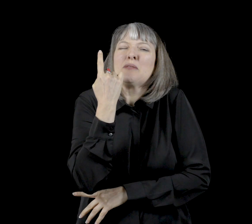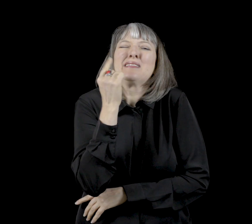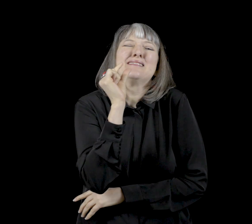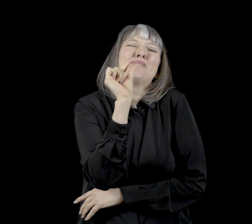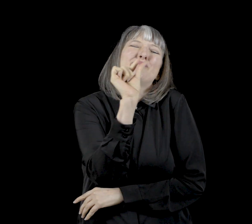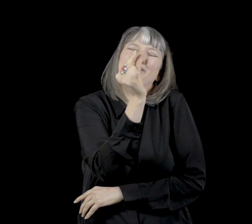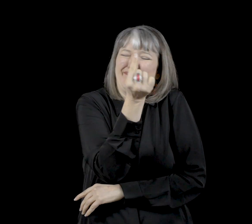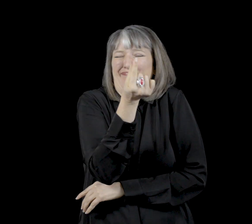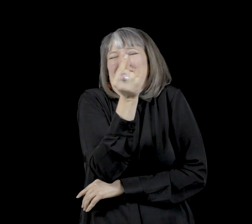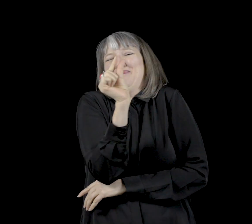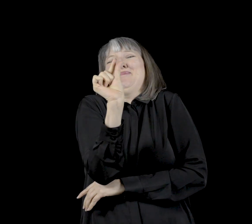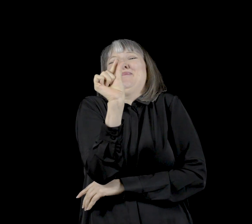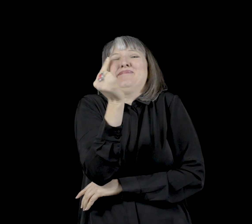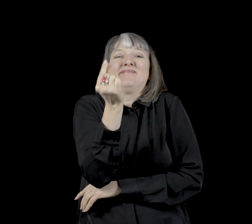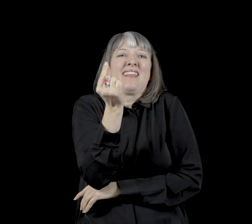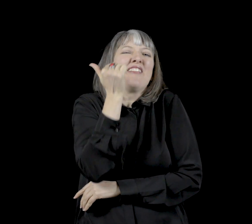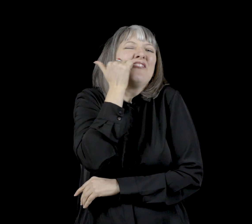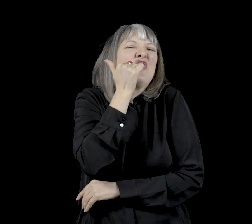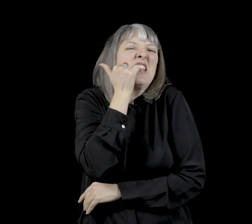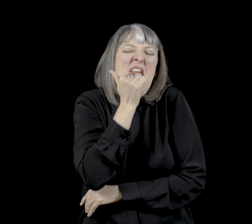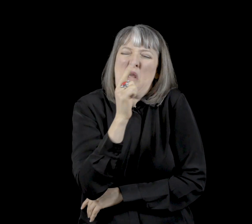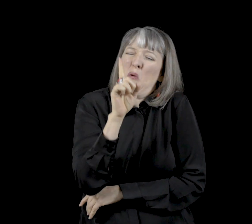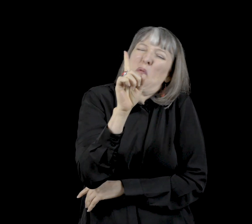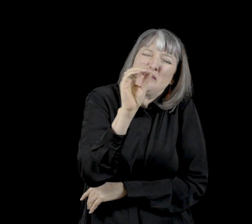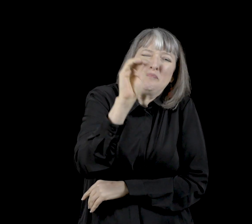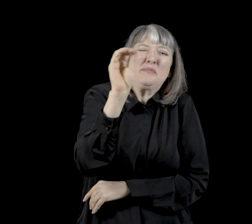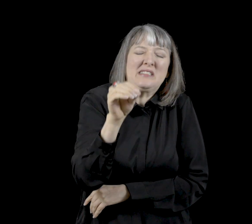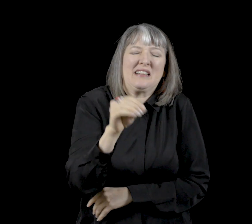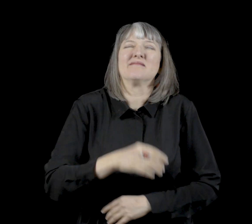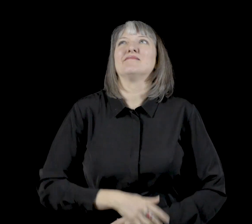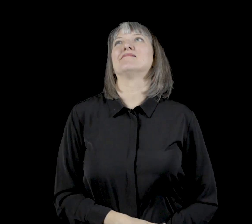even something simple and small just putting one percent into it,